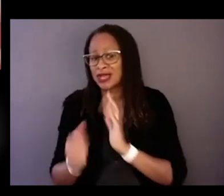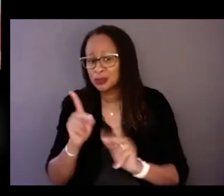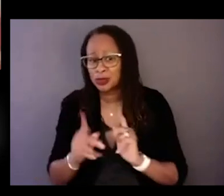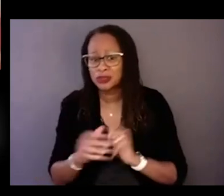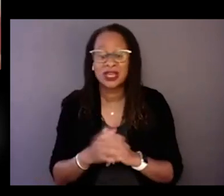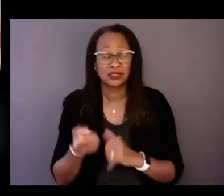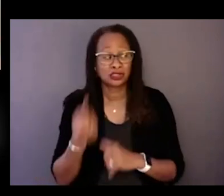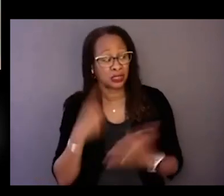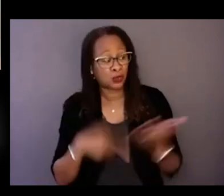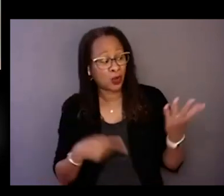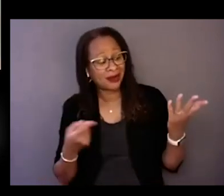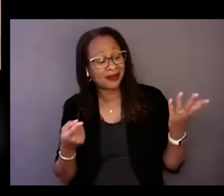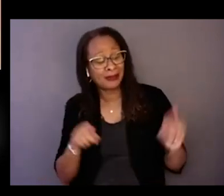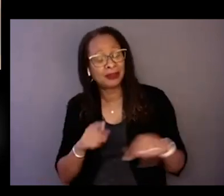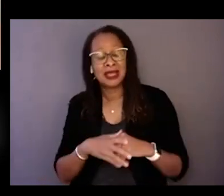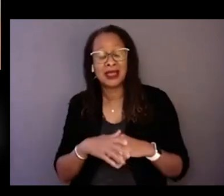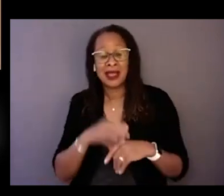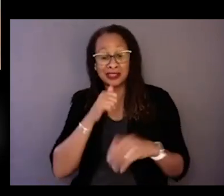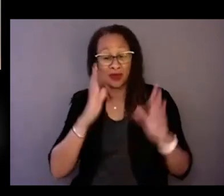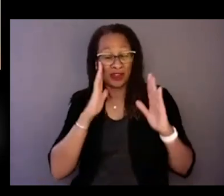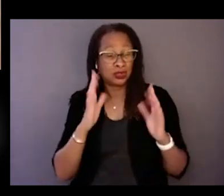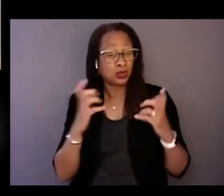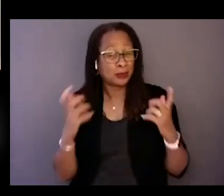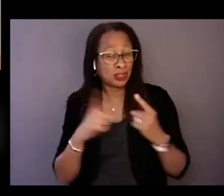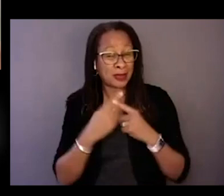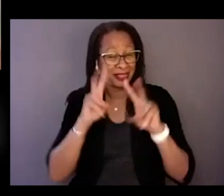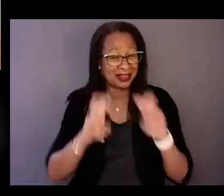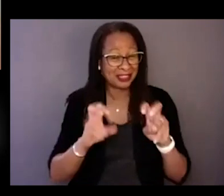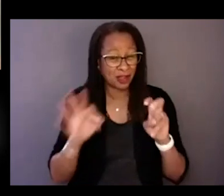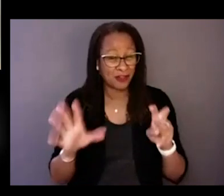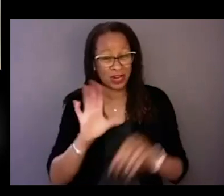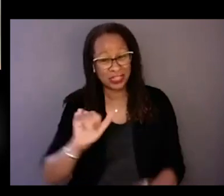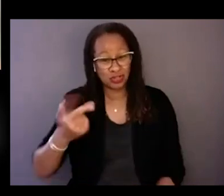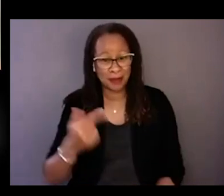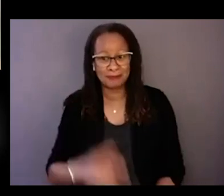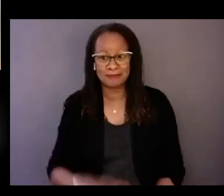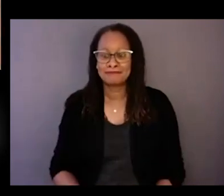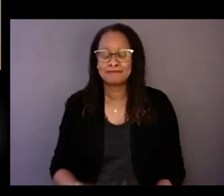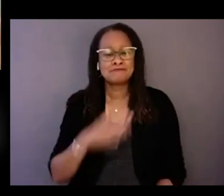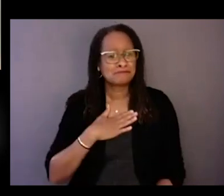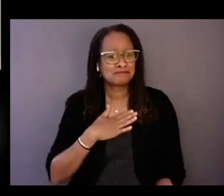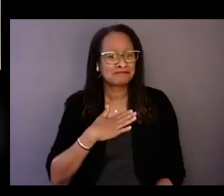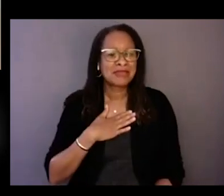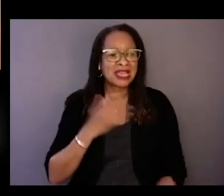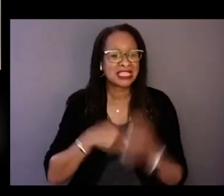So I don't pay too much attention to the analysis of her Instagram. And instead, try to really focus on